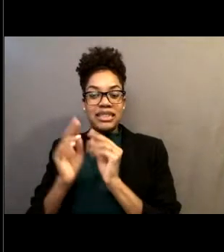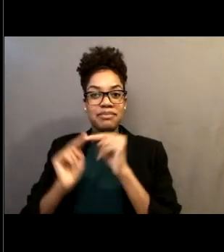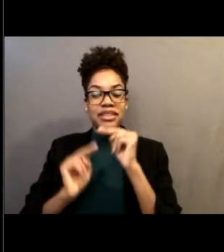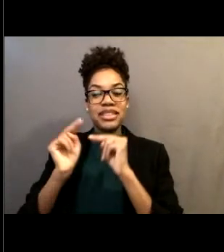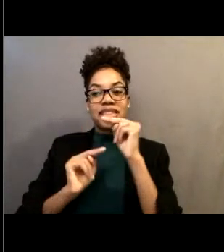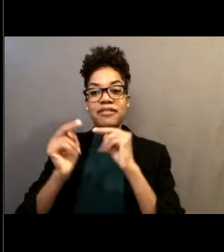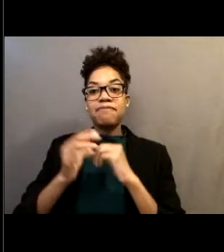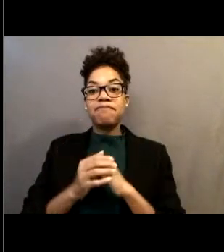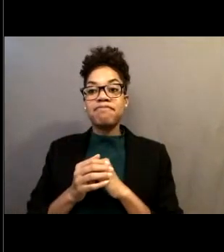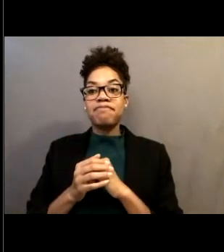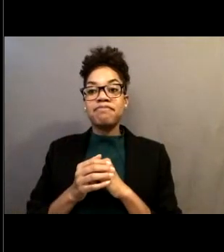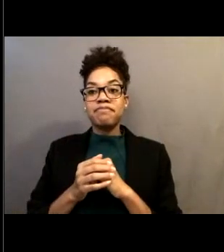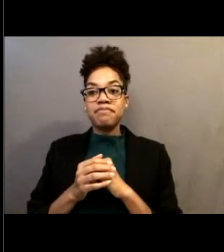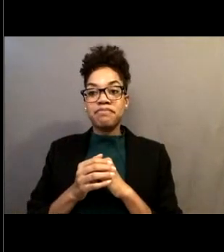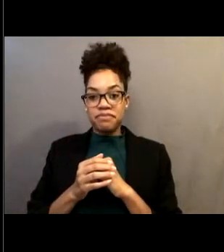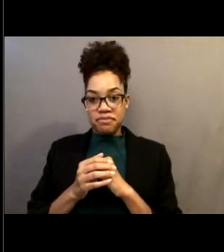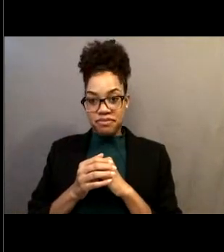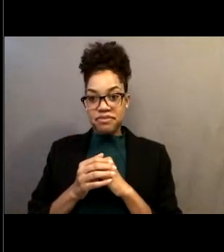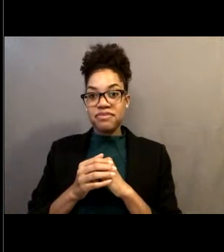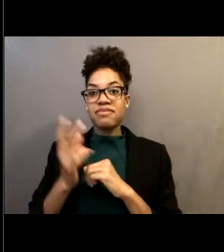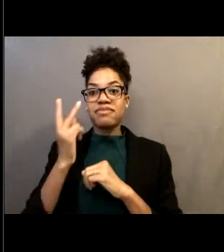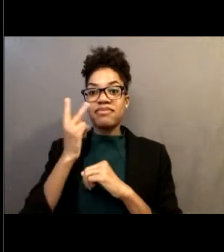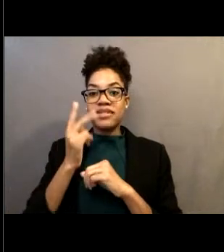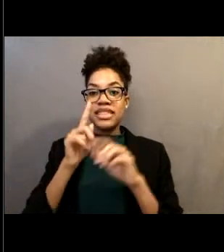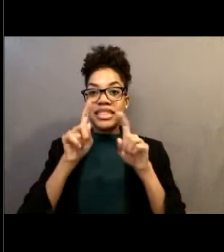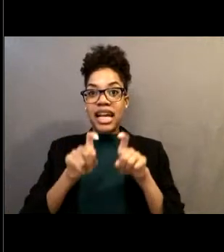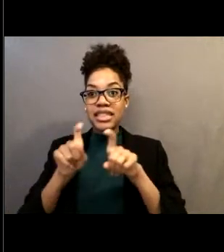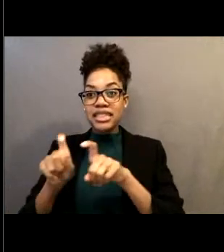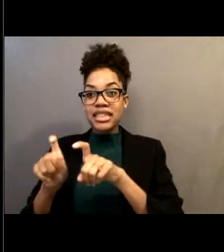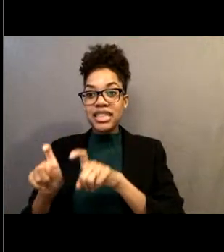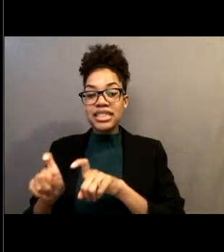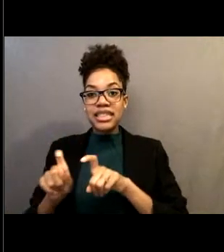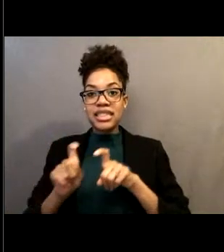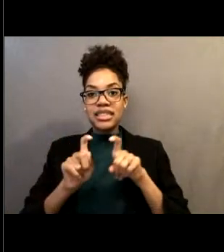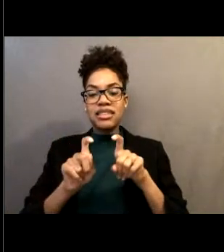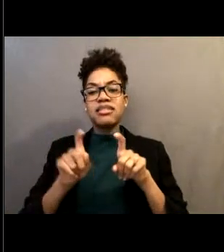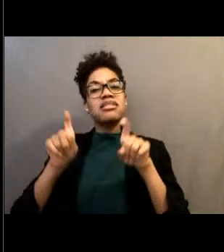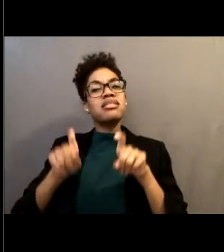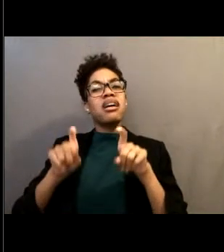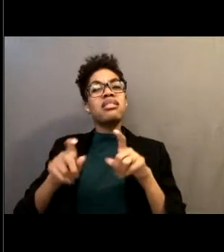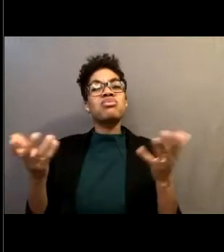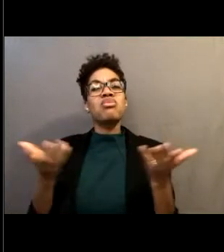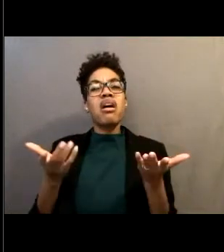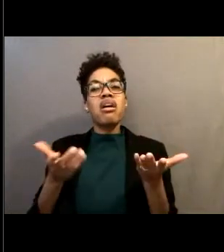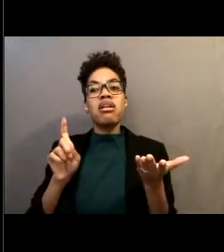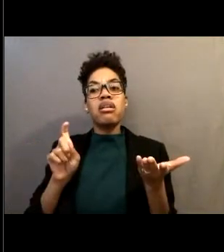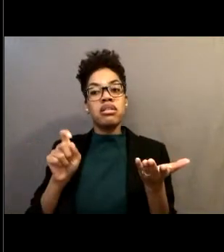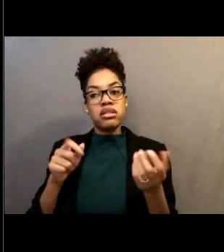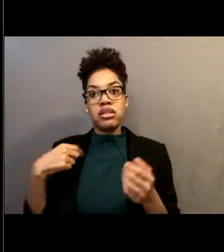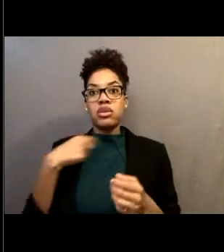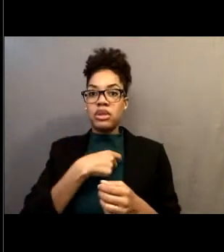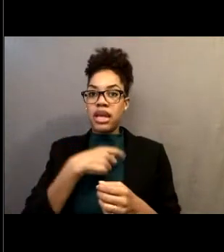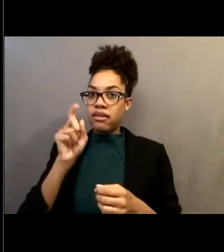of technicians getting the satellite ready to be tested. Now, when I say tested we have to really put it through its paces. We have to make sure,